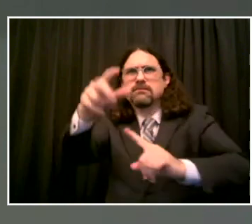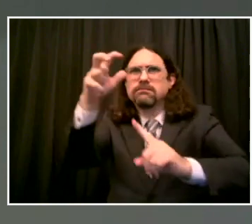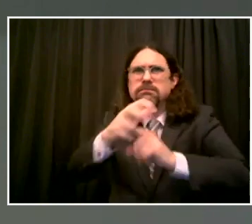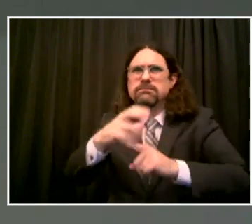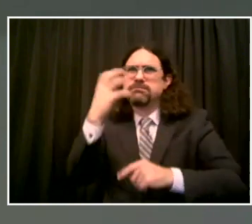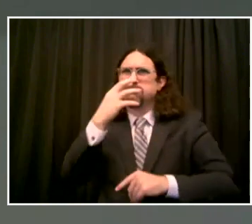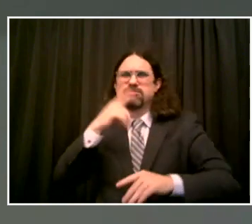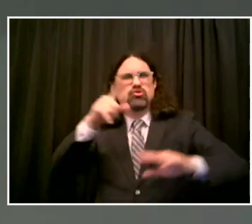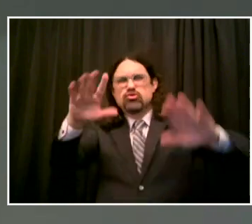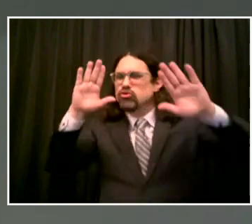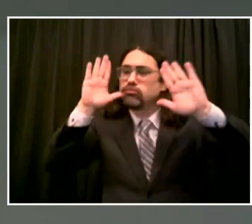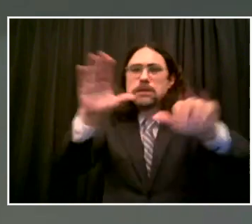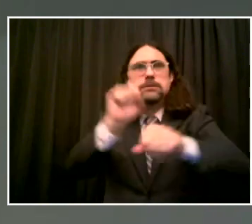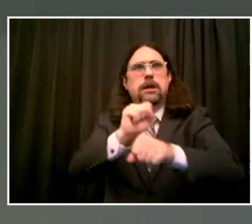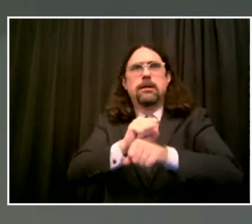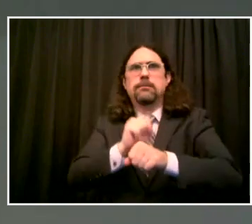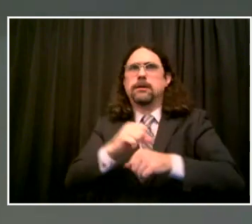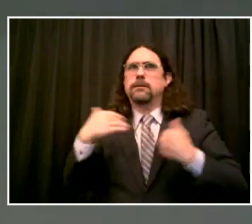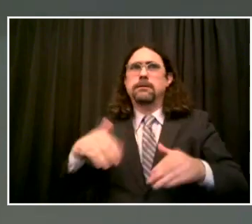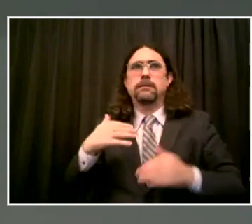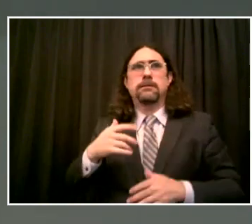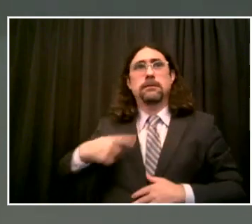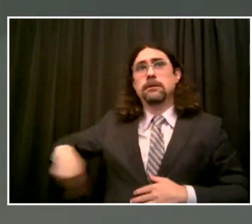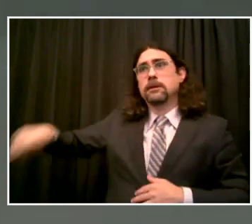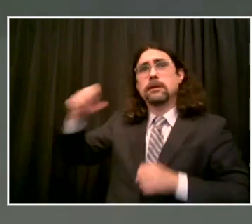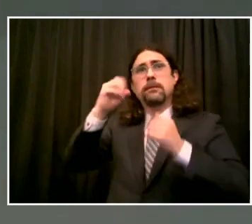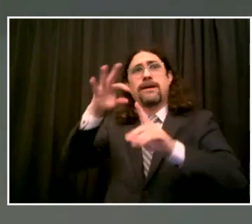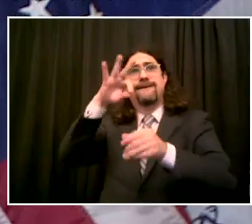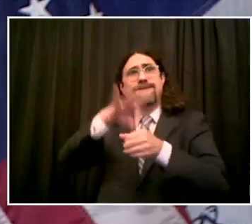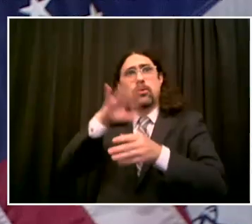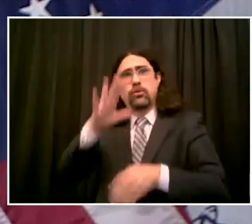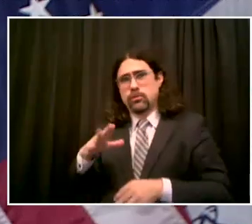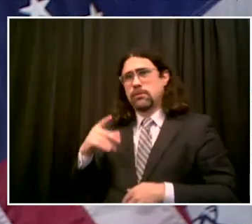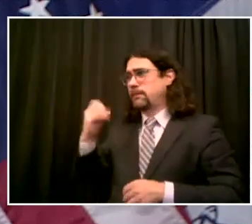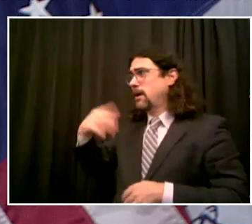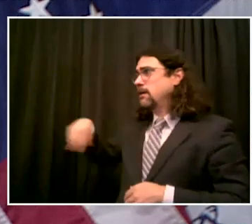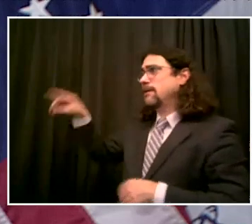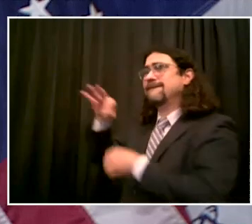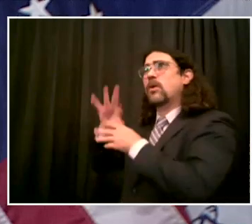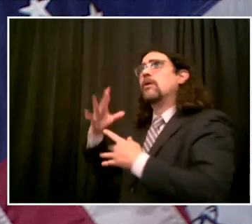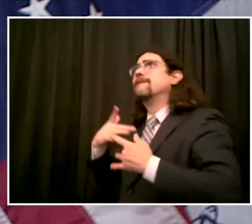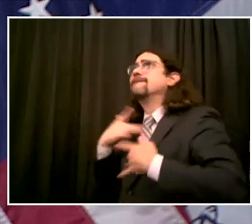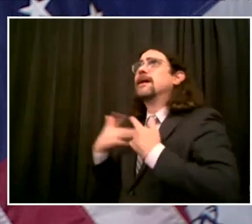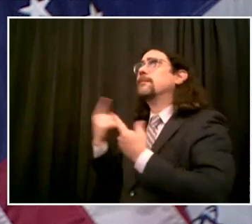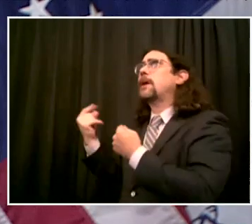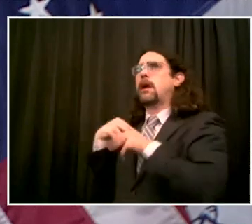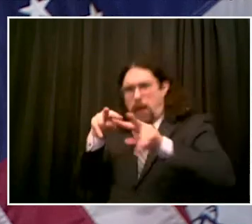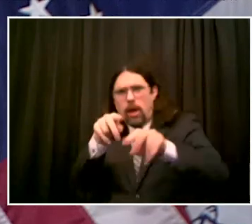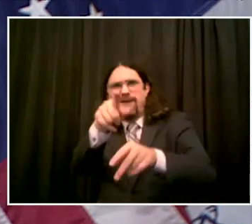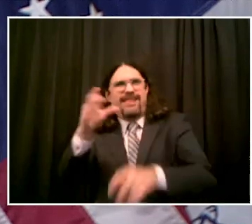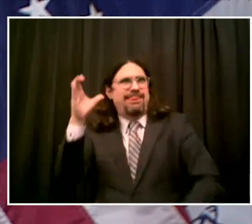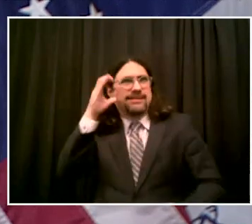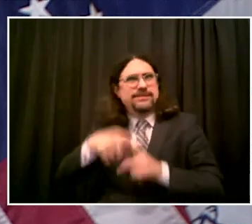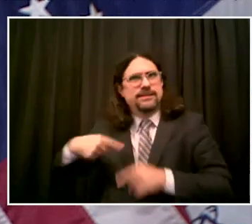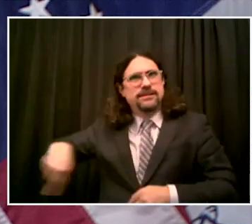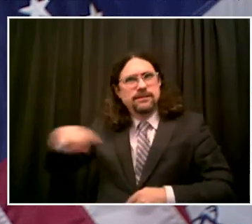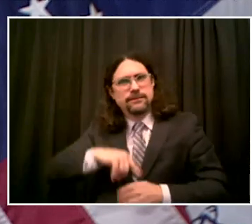REALLY TO MAKE SURE THAT OUR OFFICE IS ABLE TO HELP CONSTITUENTS THE WAY WE WANT TO. I WANT TO TAKE THIS OPPORTUNITY